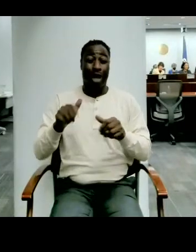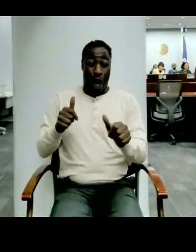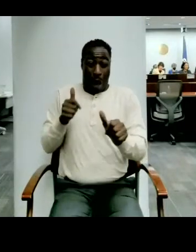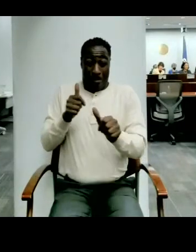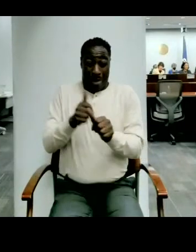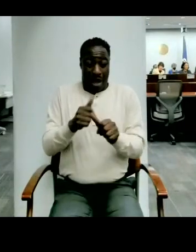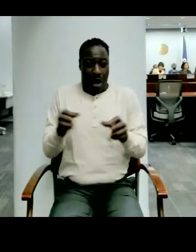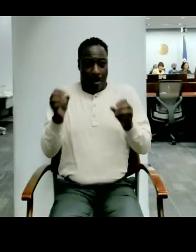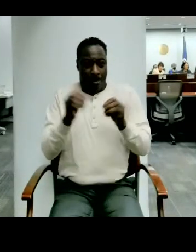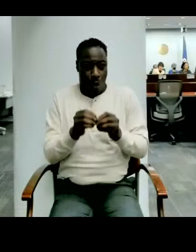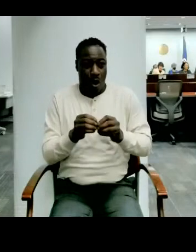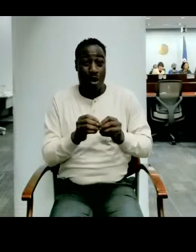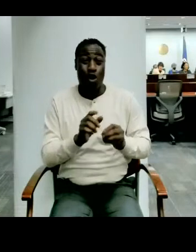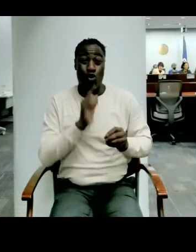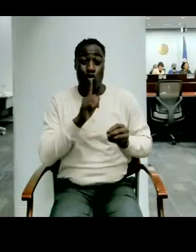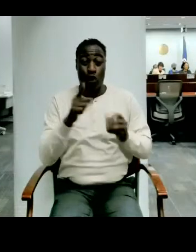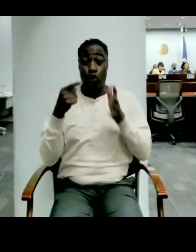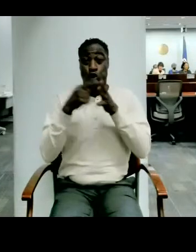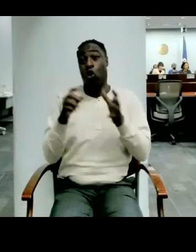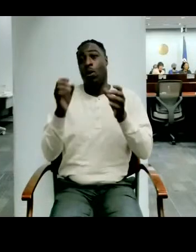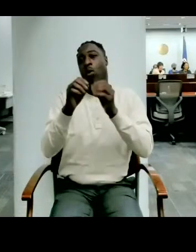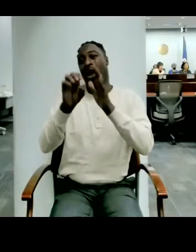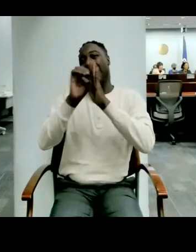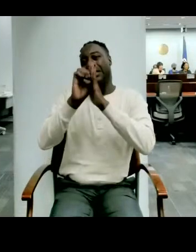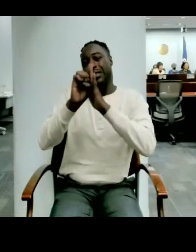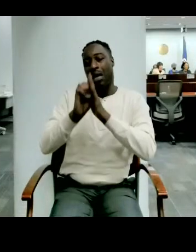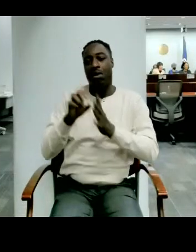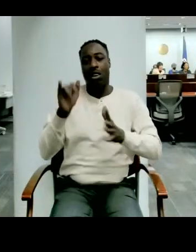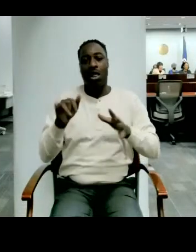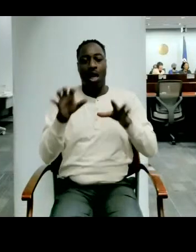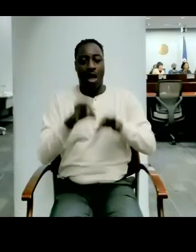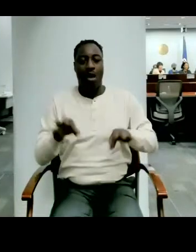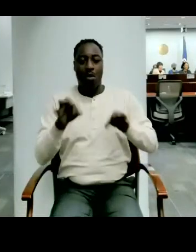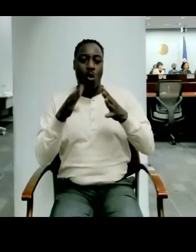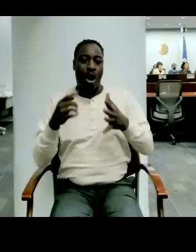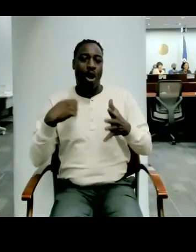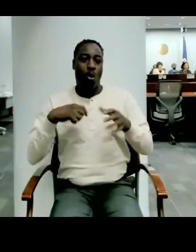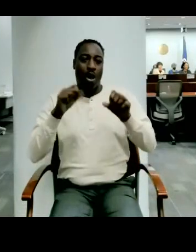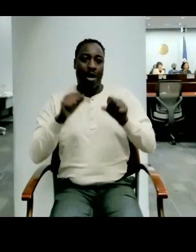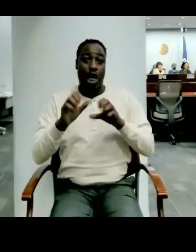to bring forward these examples. And there's an important way of communicating with employers